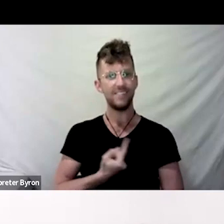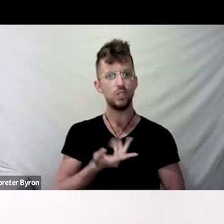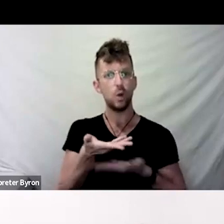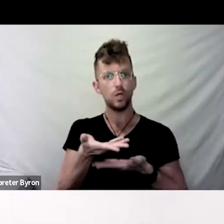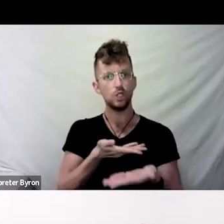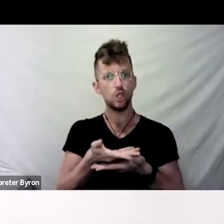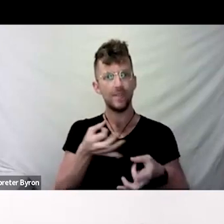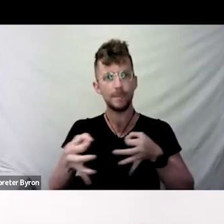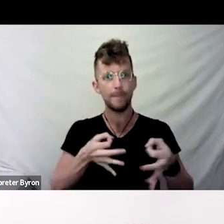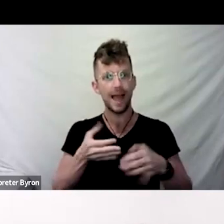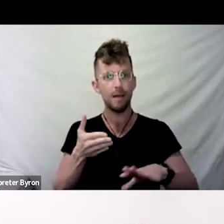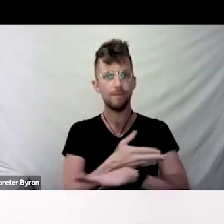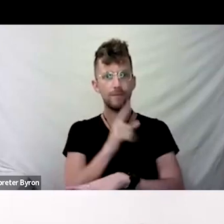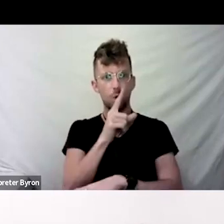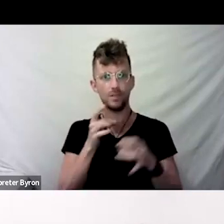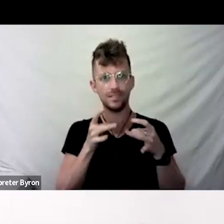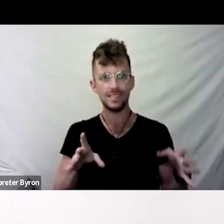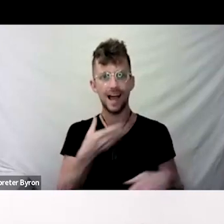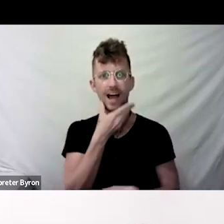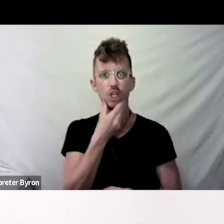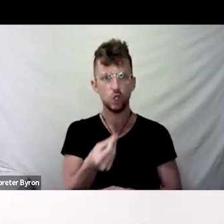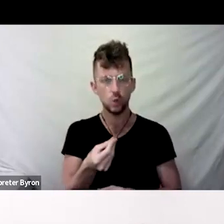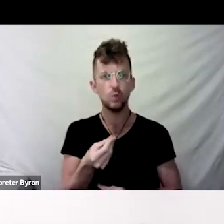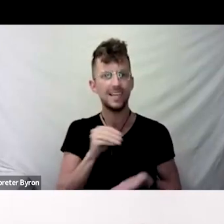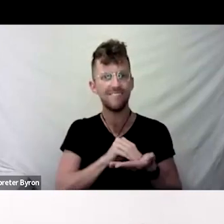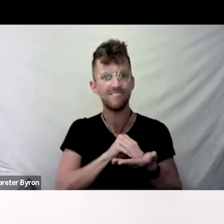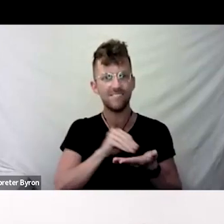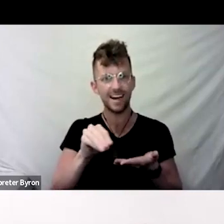and by using and having those clear goals and outcomes